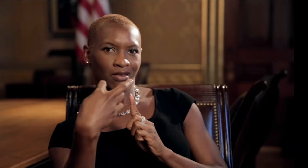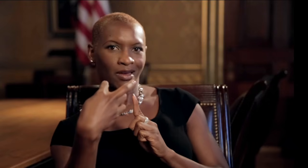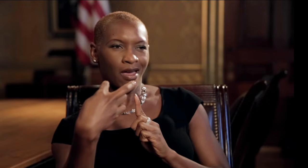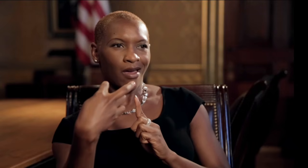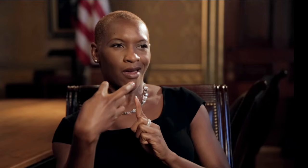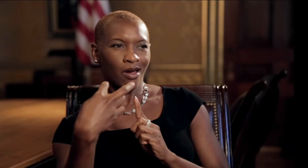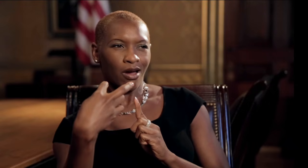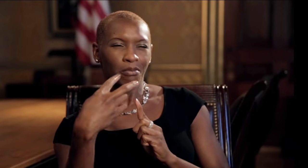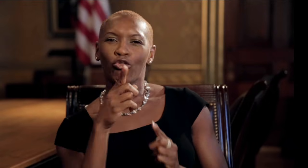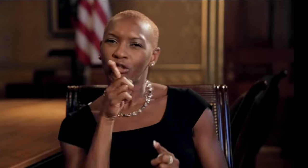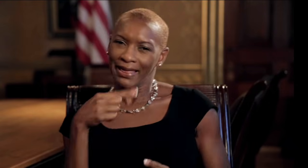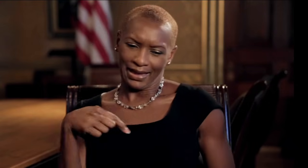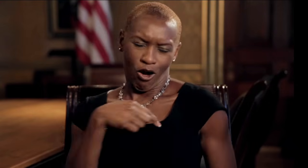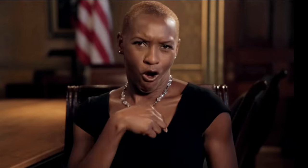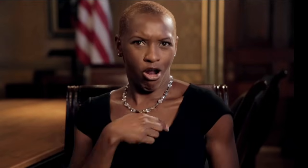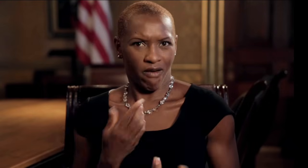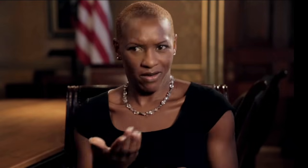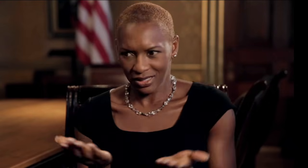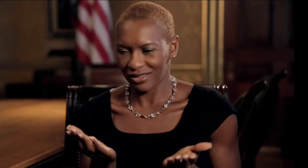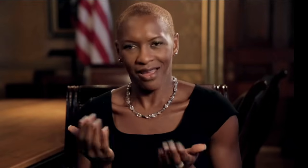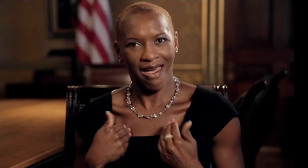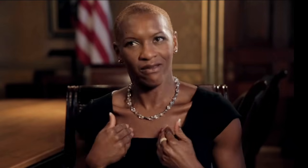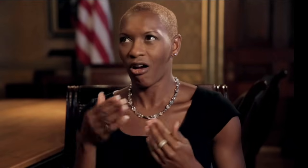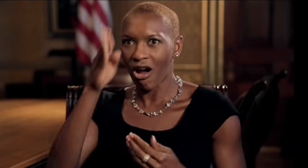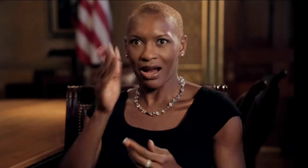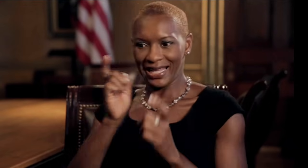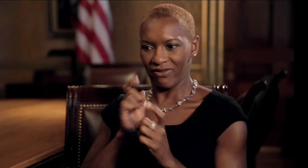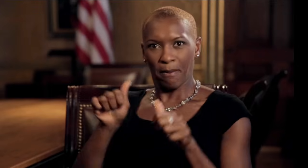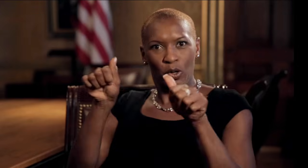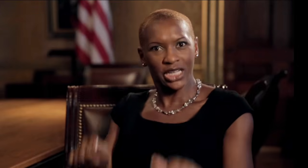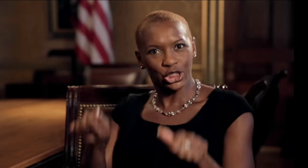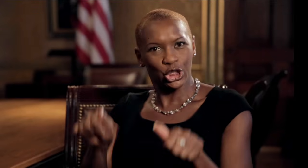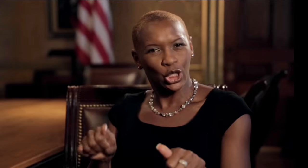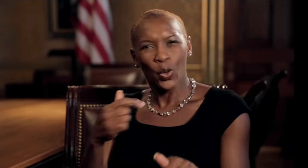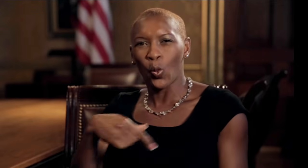But we are all offered god-given potential.